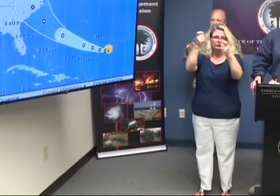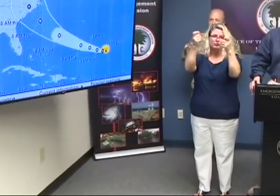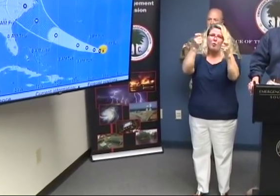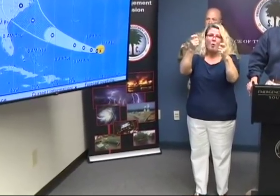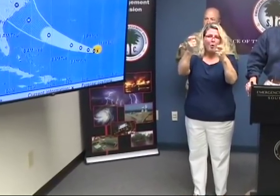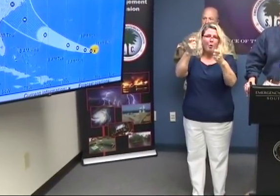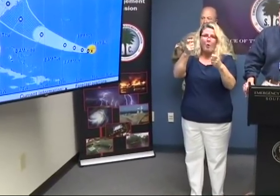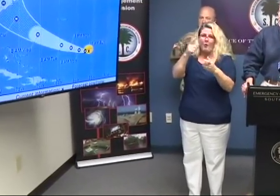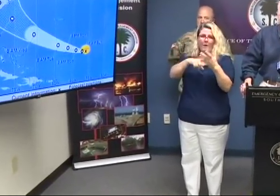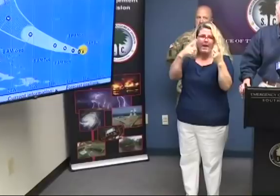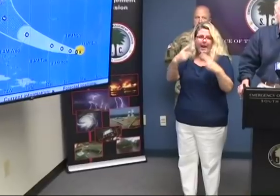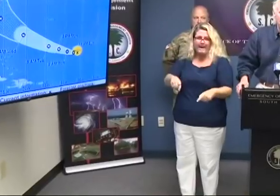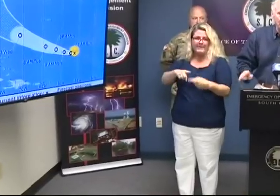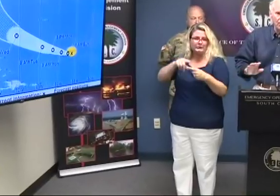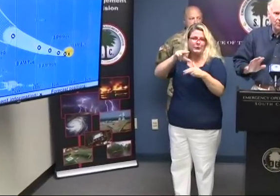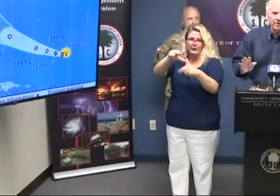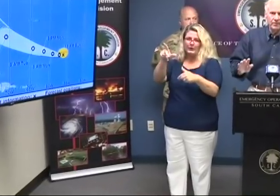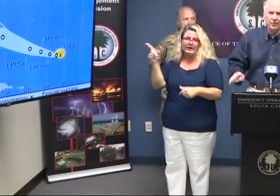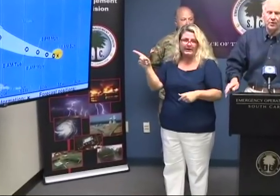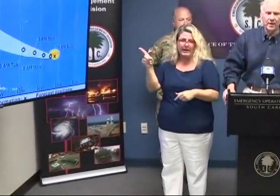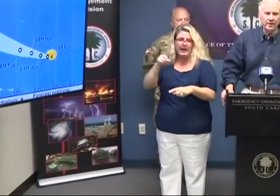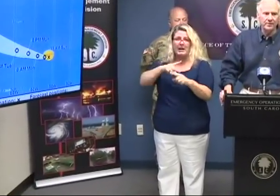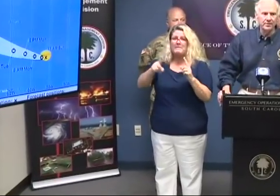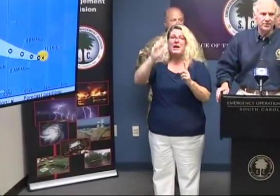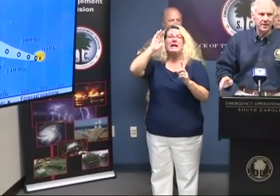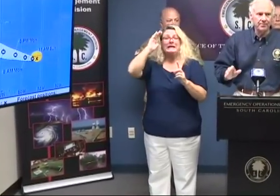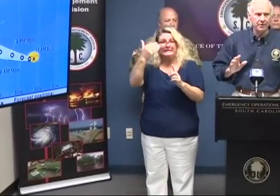But every one, all the weather forecasters seem